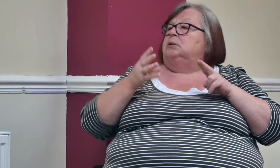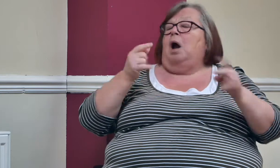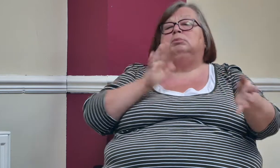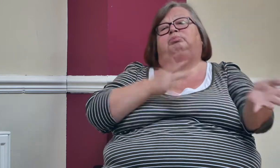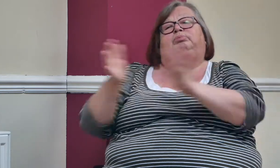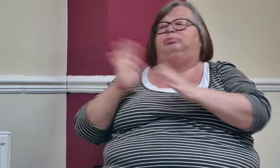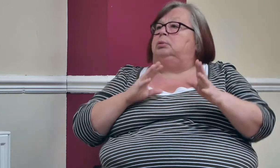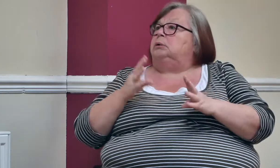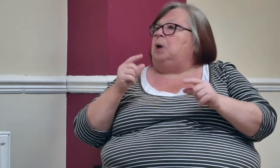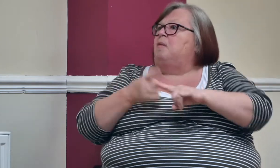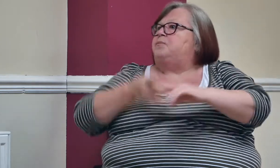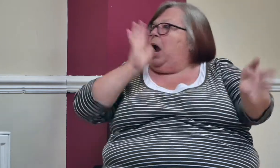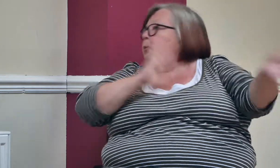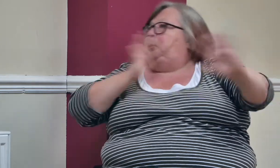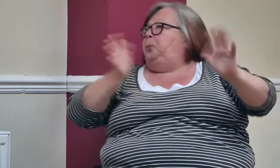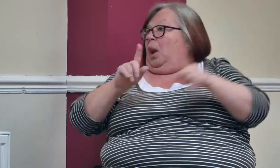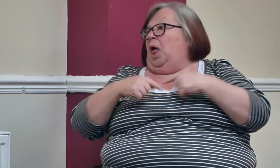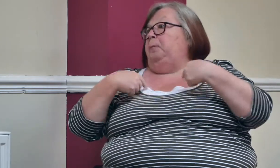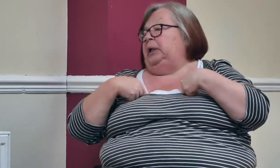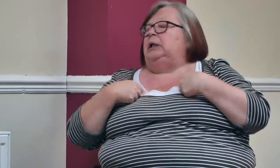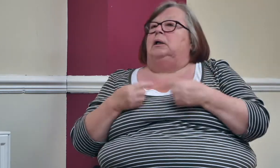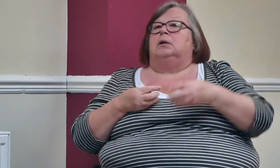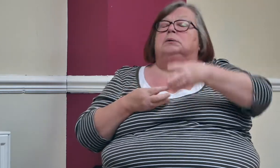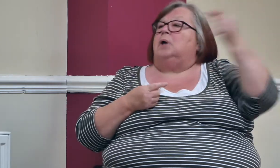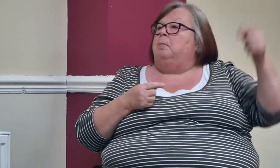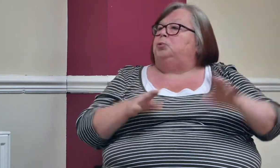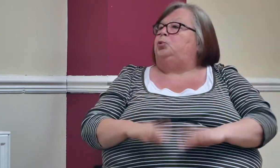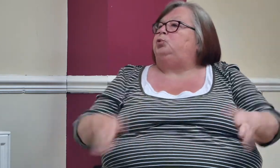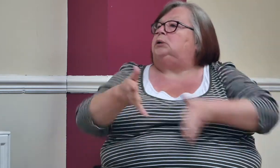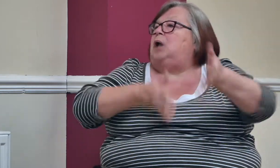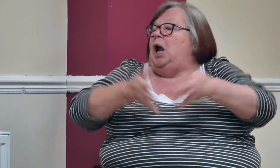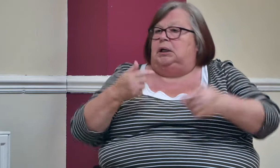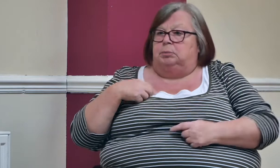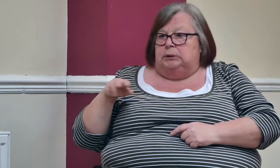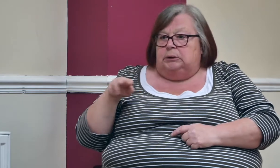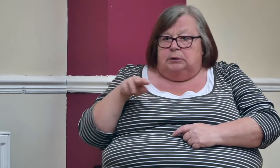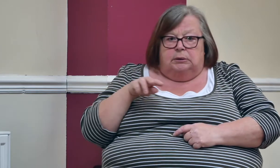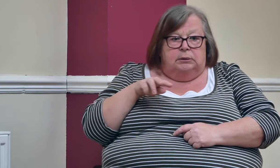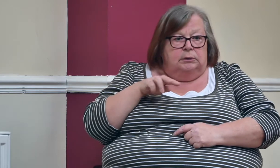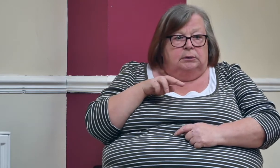Some signed smoothly, some were fast - like me! Even the children were signing away.